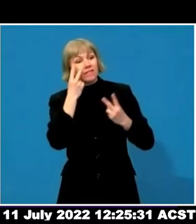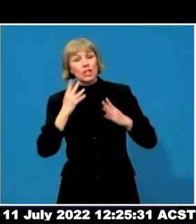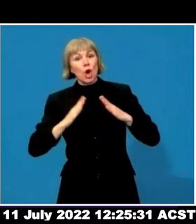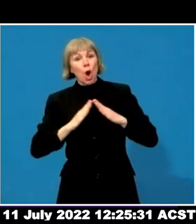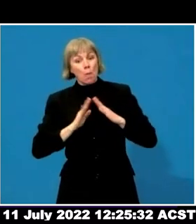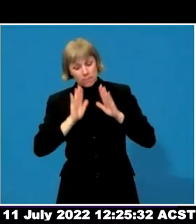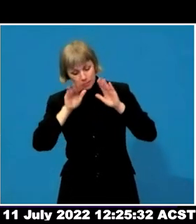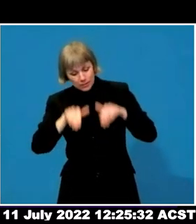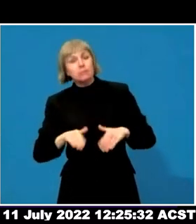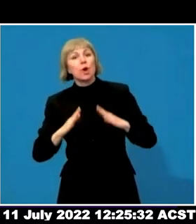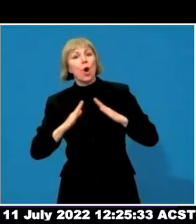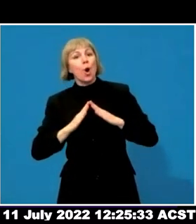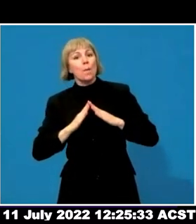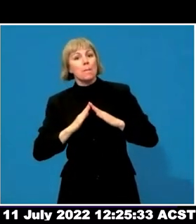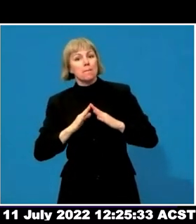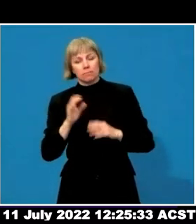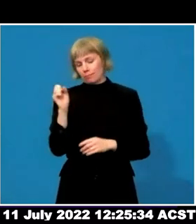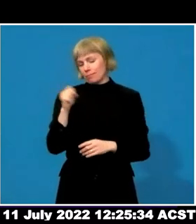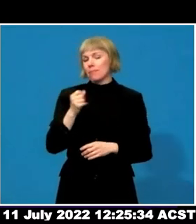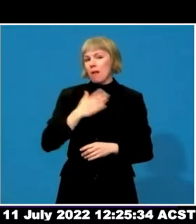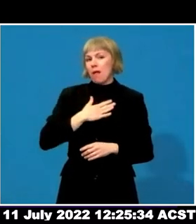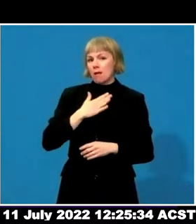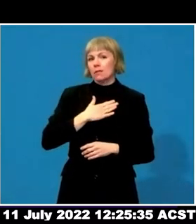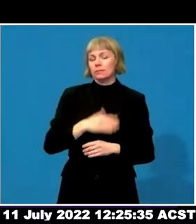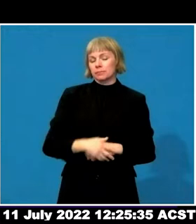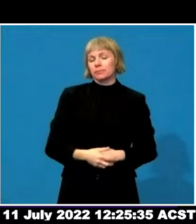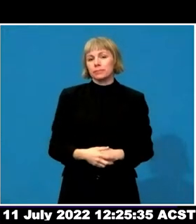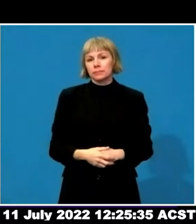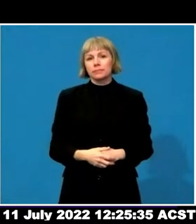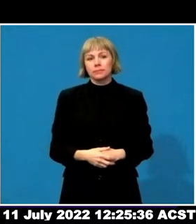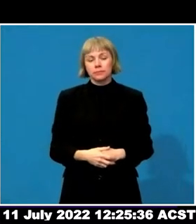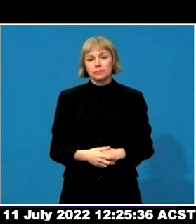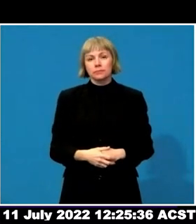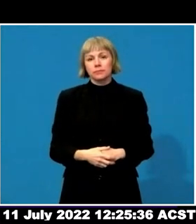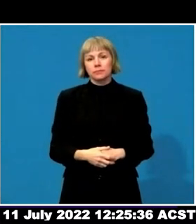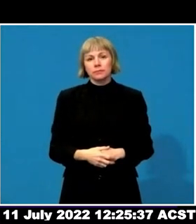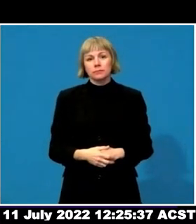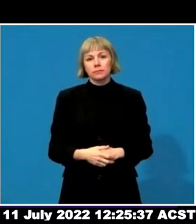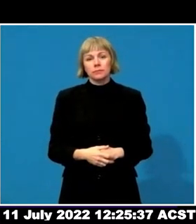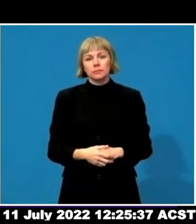Yeah. MS TARRAGO: Yeah. And what about the houses in Tennant Creek?